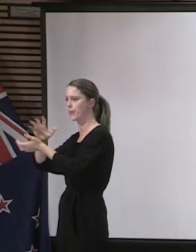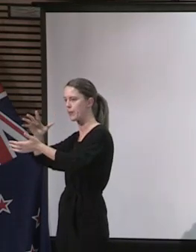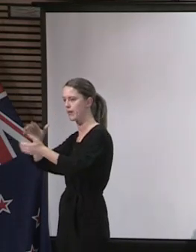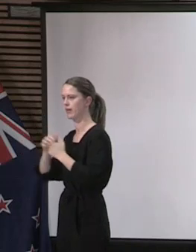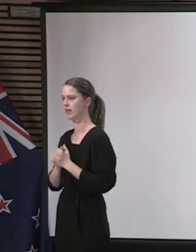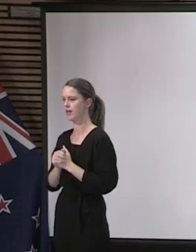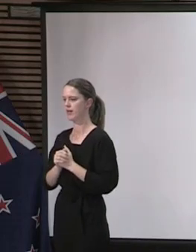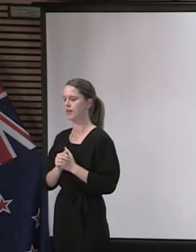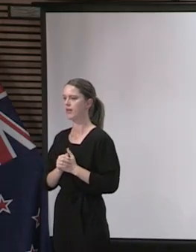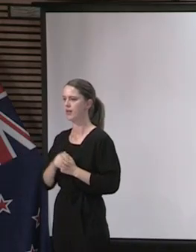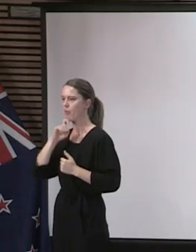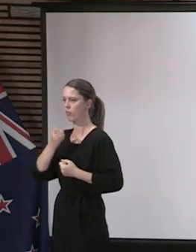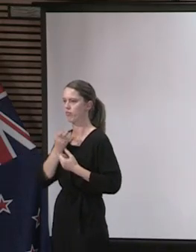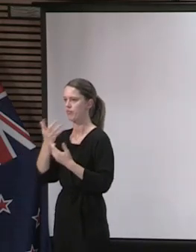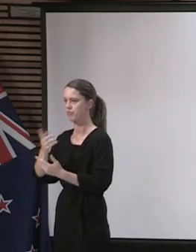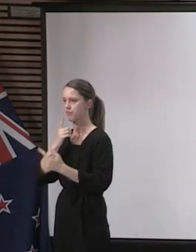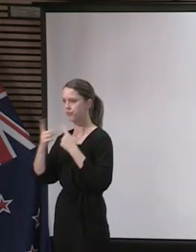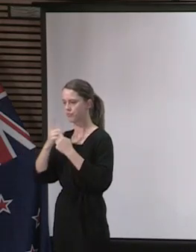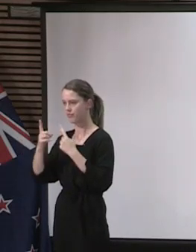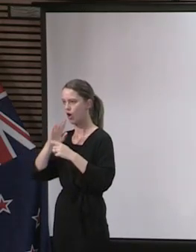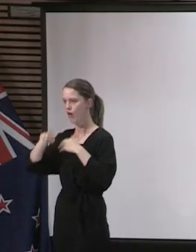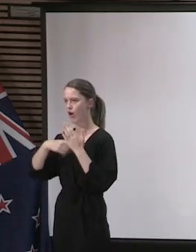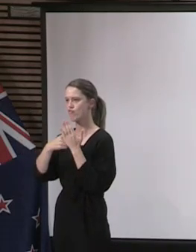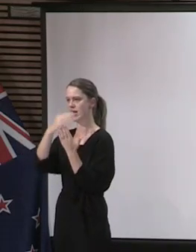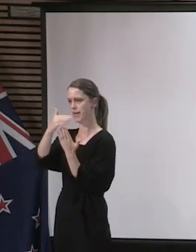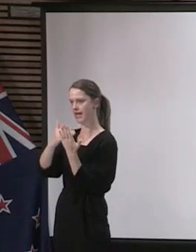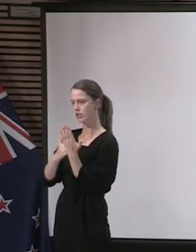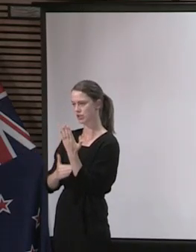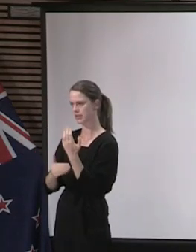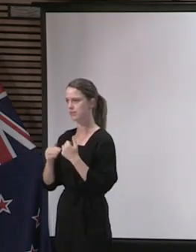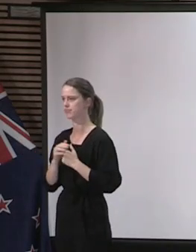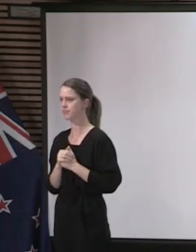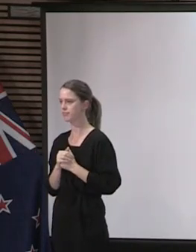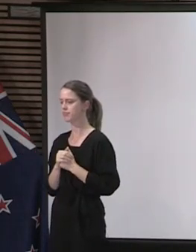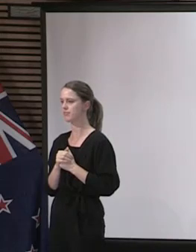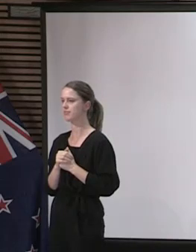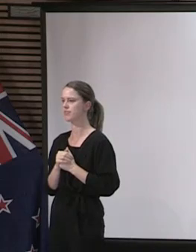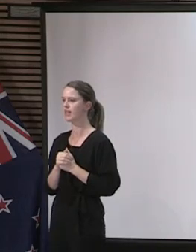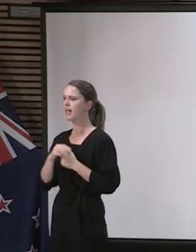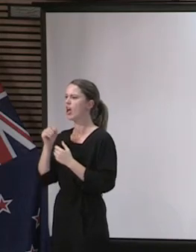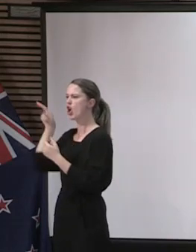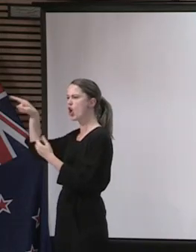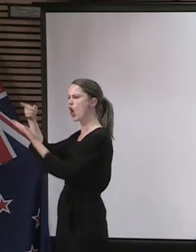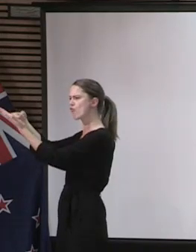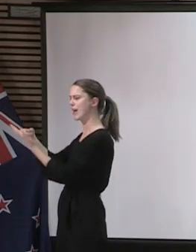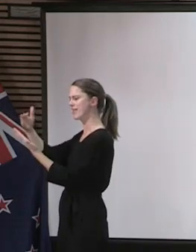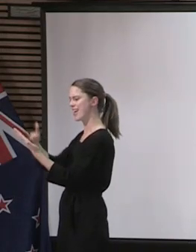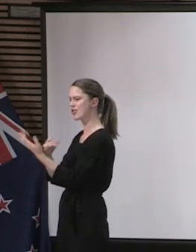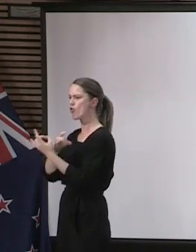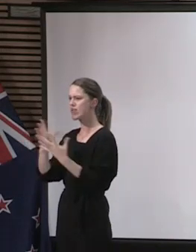cabinet and I will continue to update you on progress with implementing the recommendations. A number of